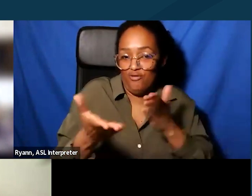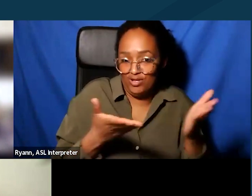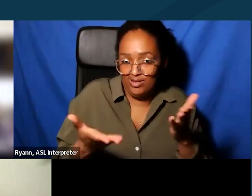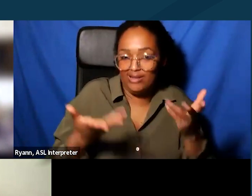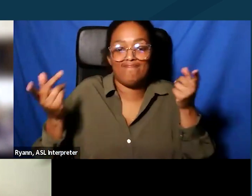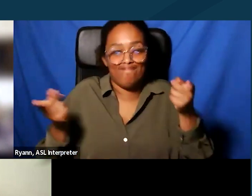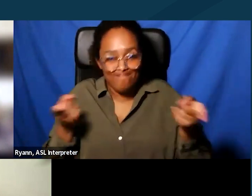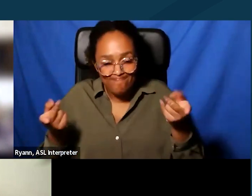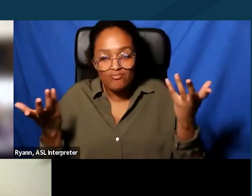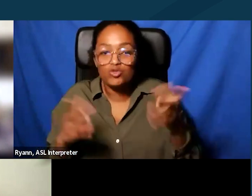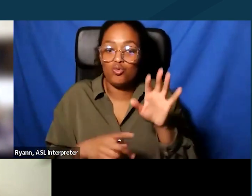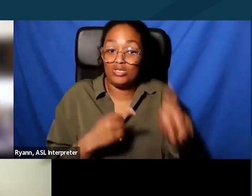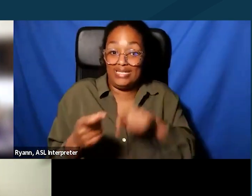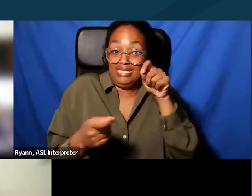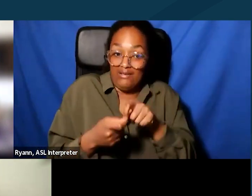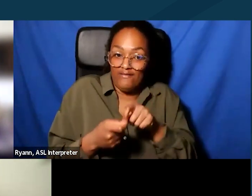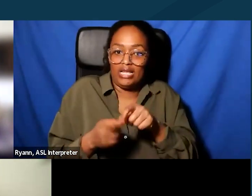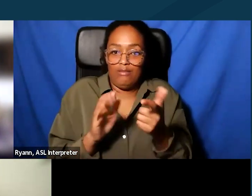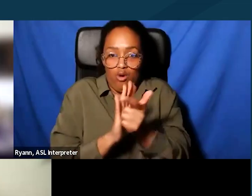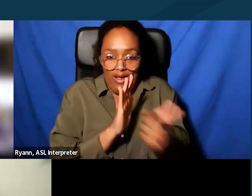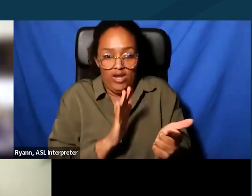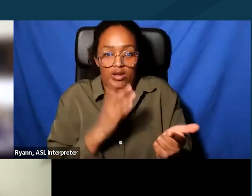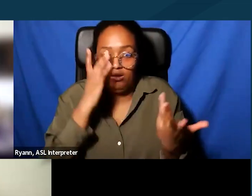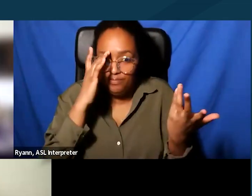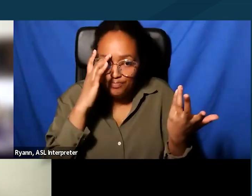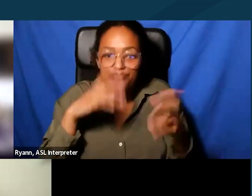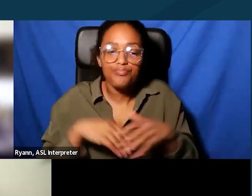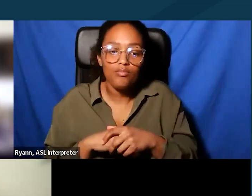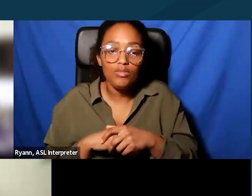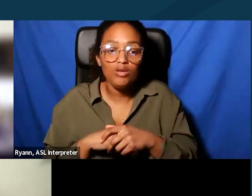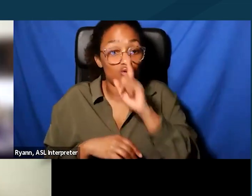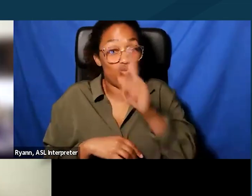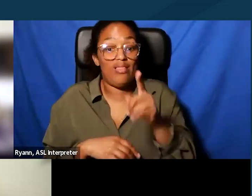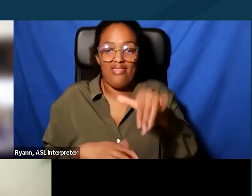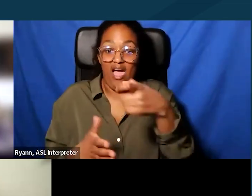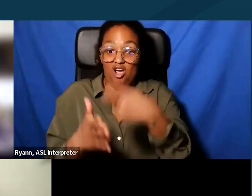is that the cost differential is really big and it's really baked in,